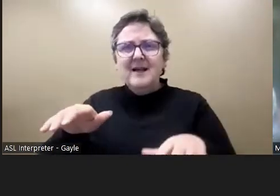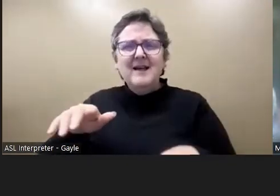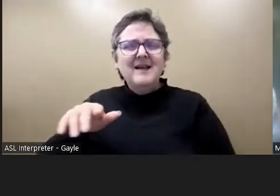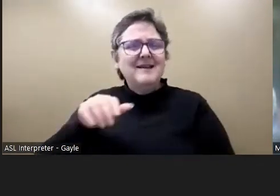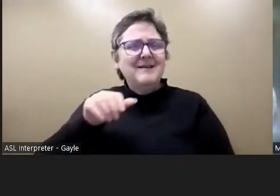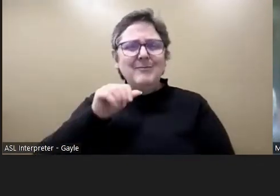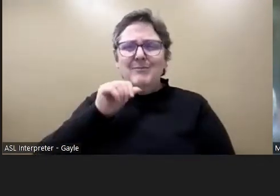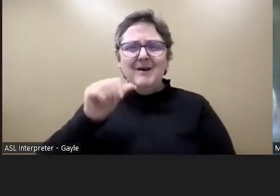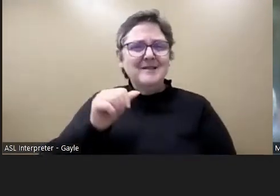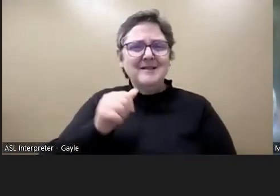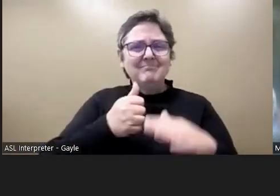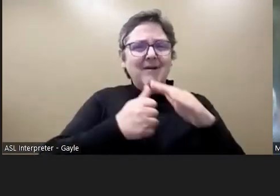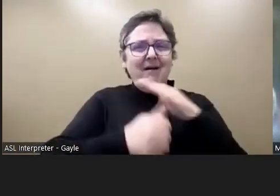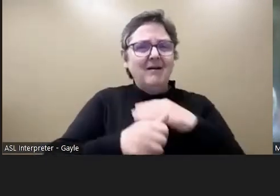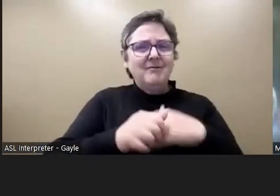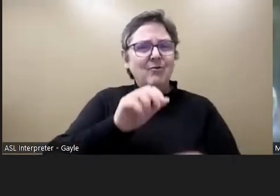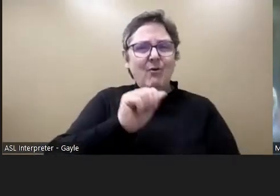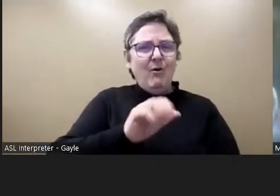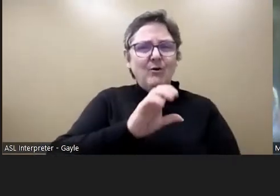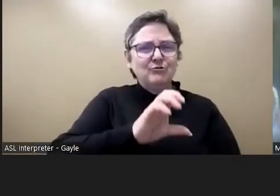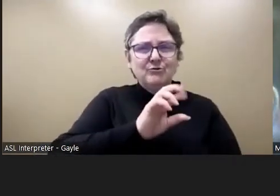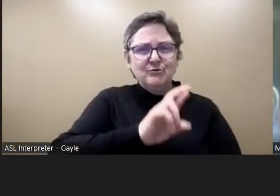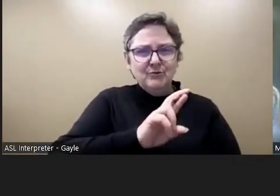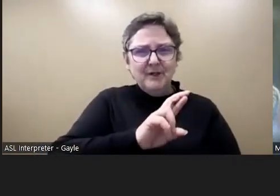But similar projects in Guatemala,